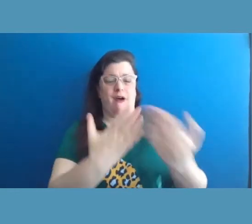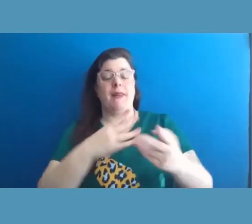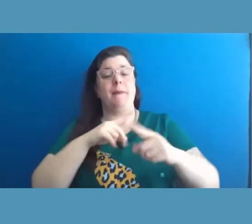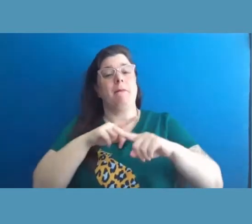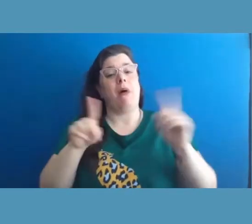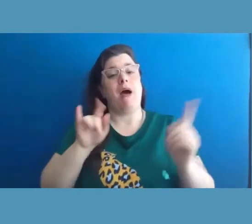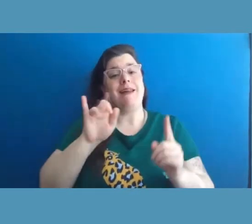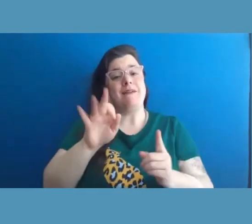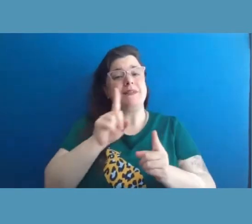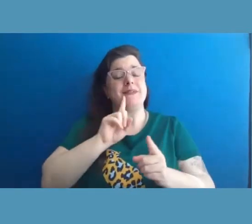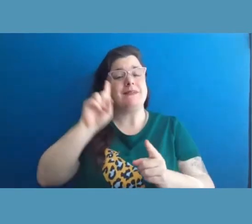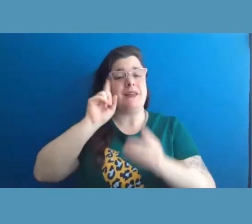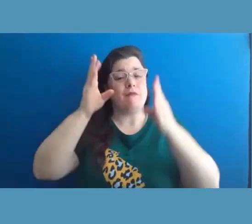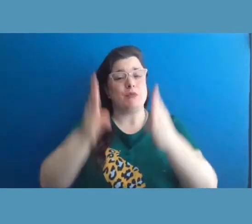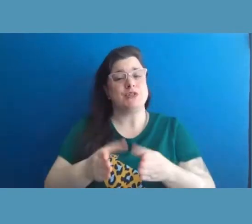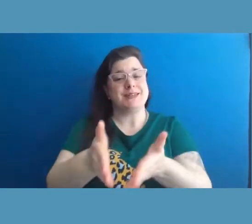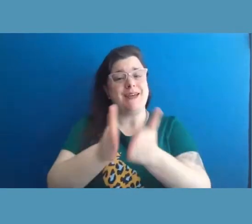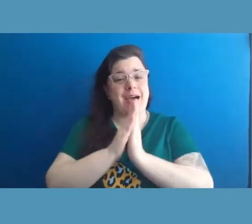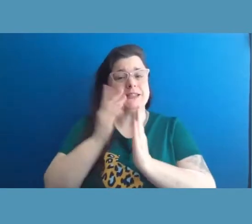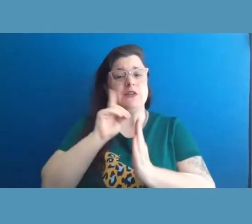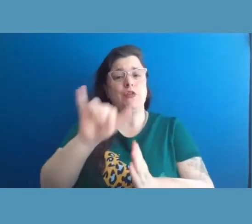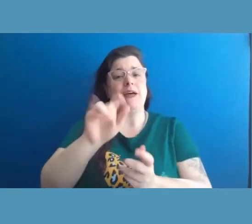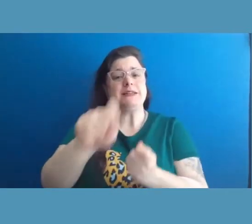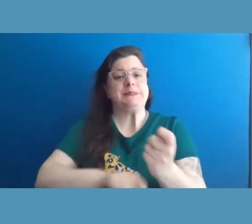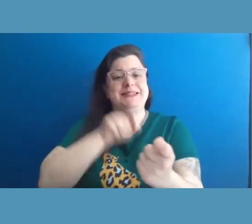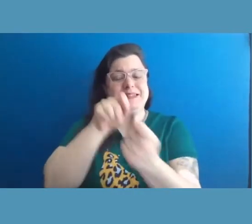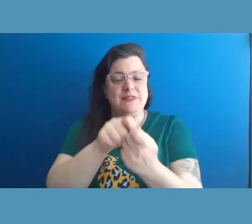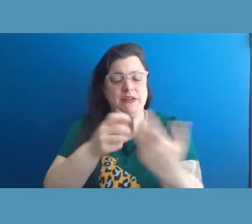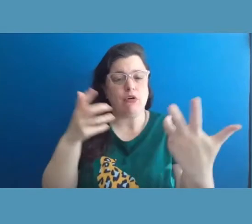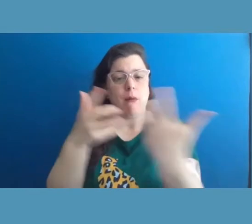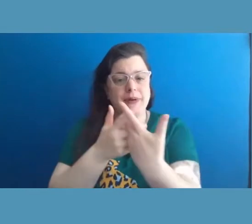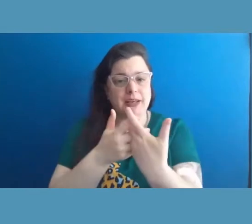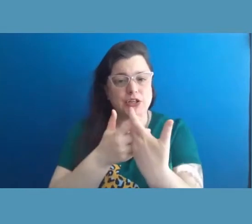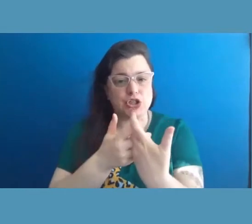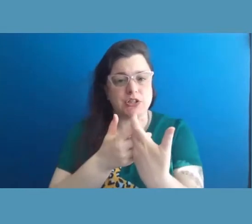would I need to provide that? What is the reason? But if the deaf person is asking for